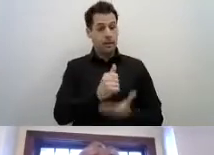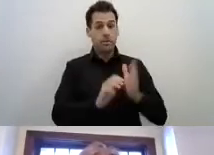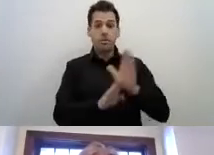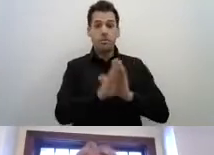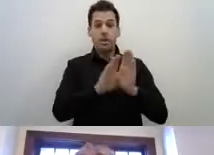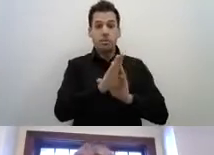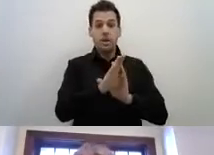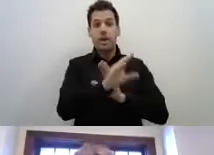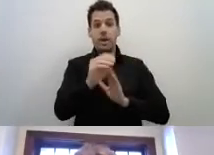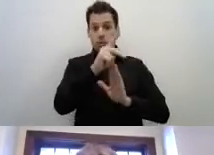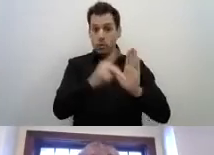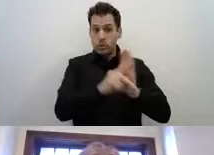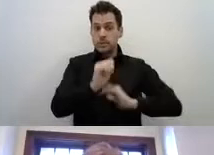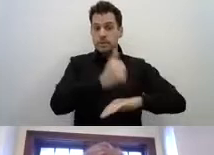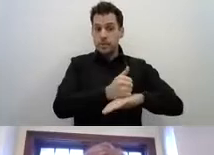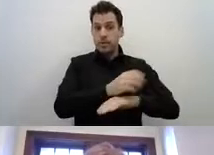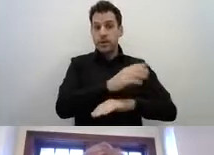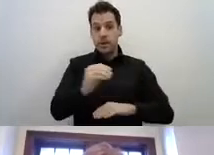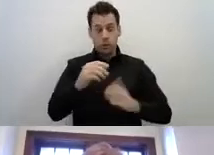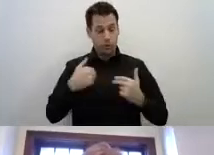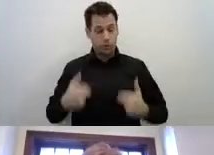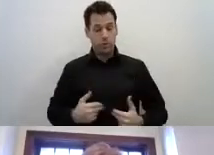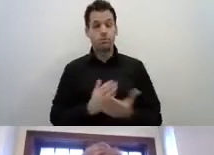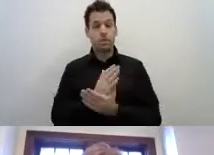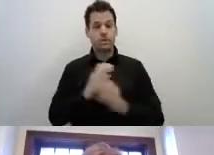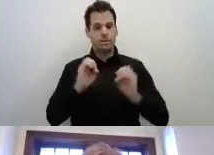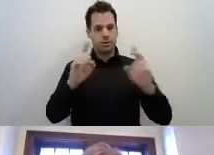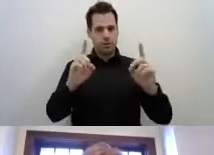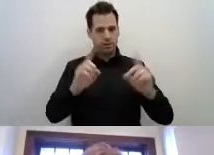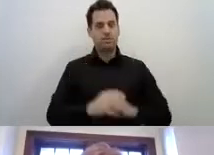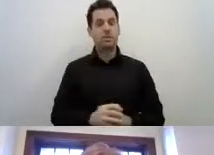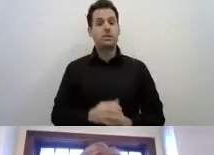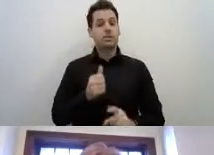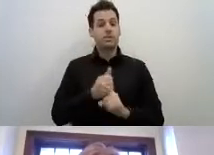the delivery of human rights education karen is the chair of the board of directors of the